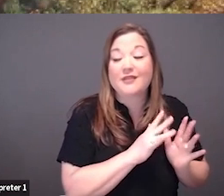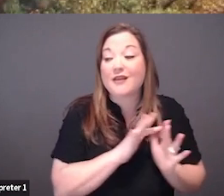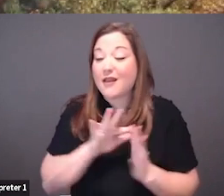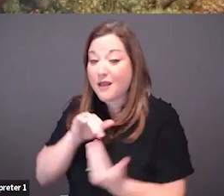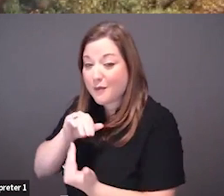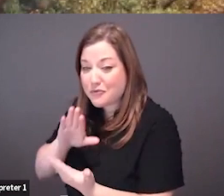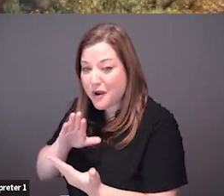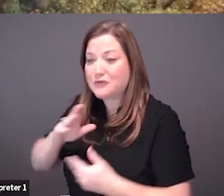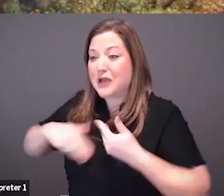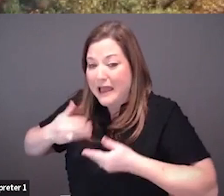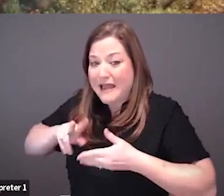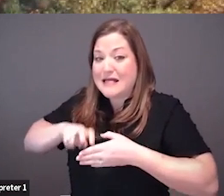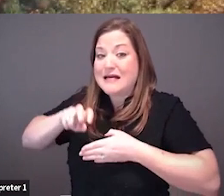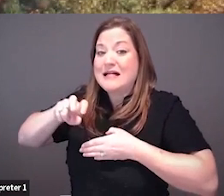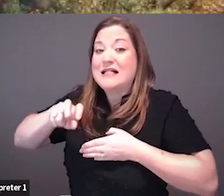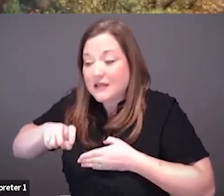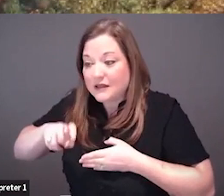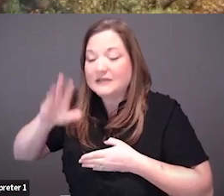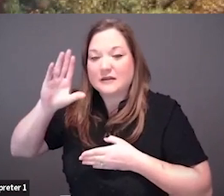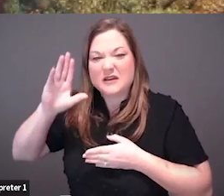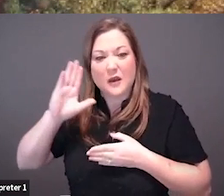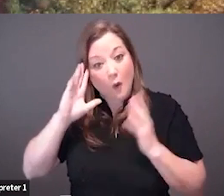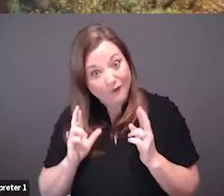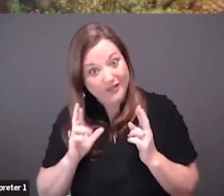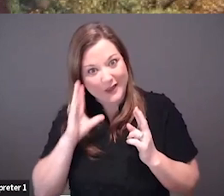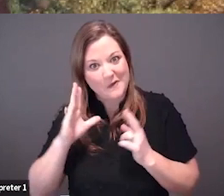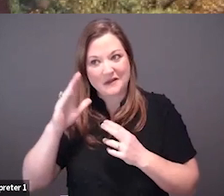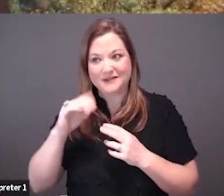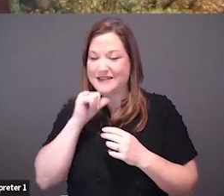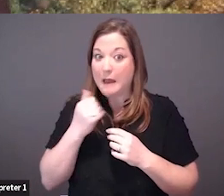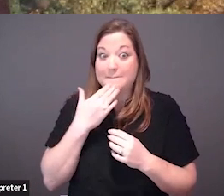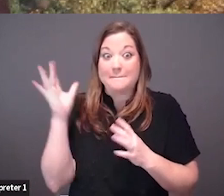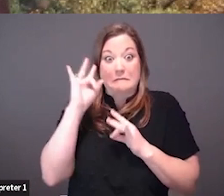Once we get into it, we can do this thing. It's interesting trying to figure it all out.